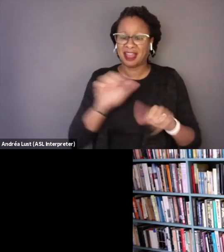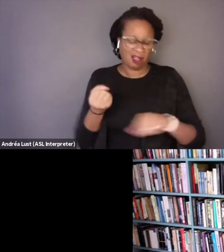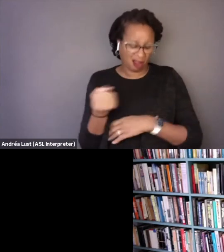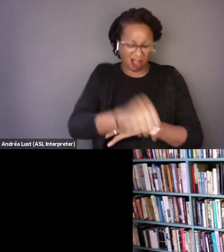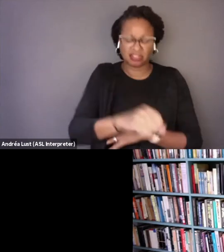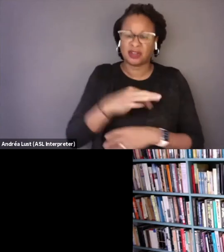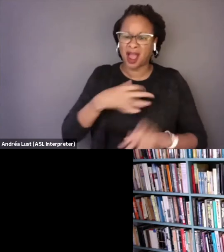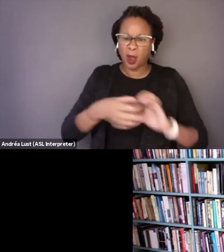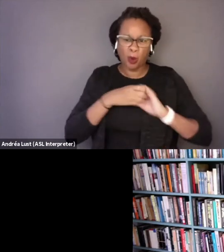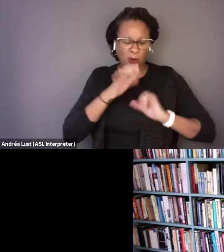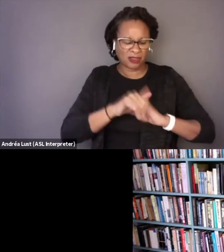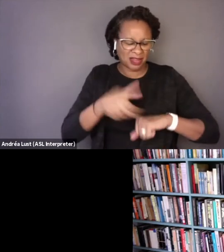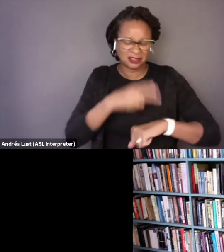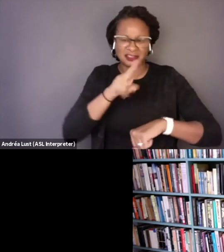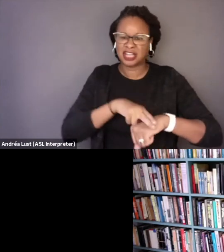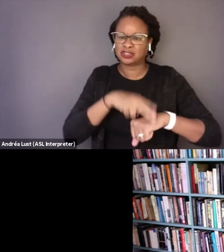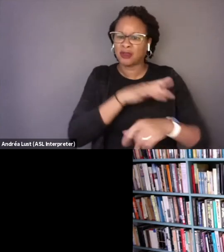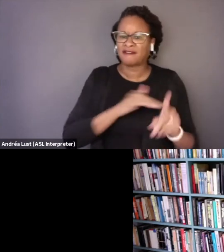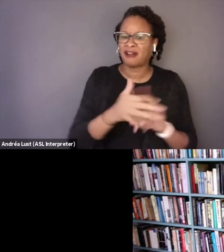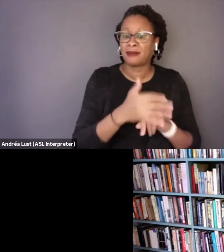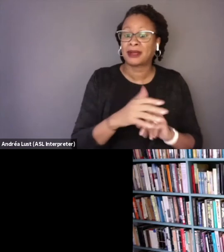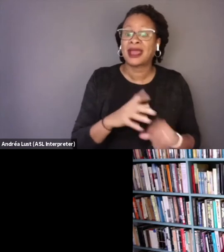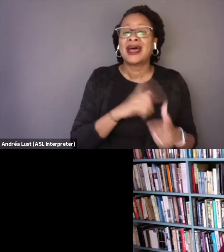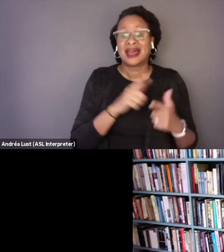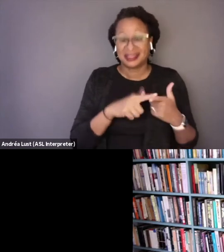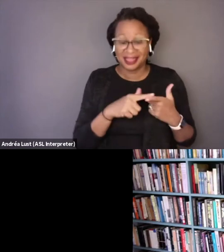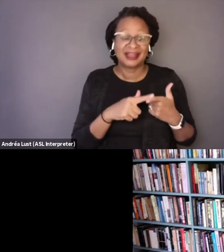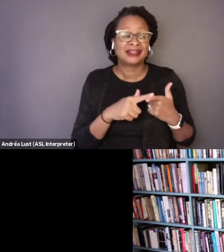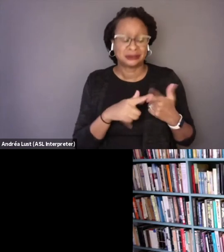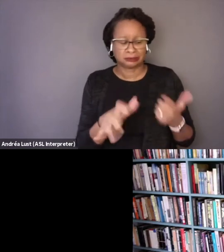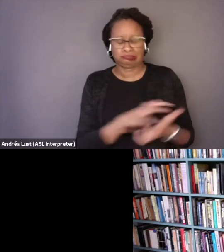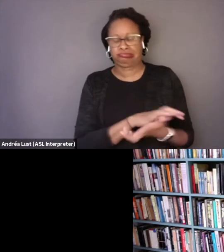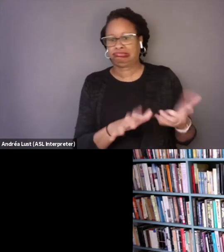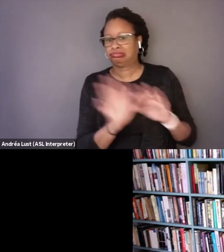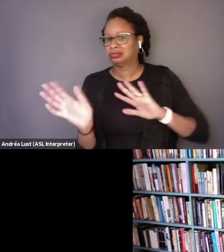was one that he espoused early on. And then of course only through experience,